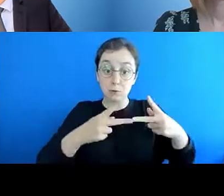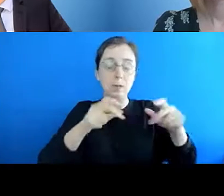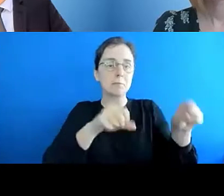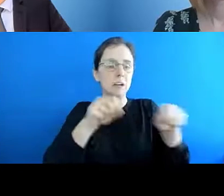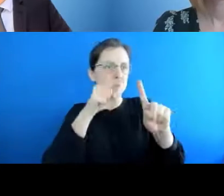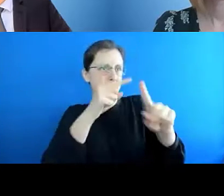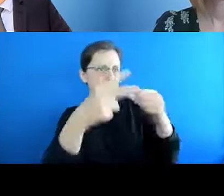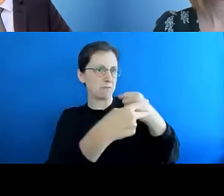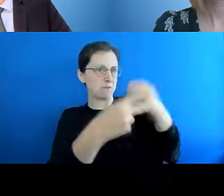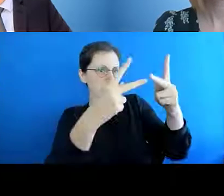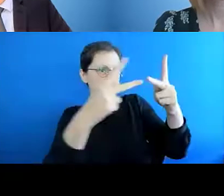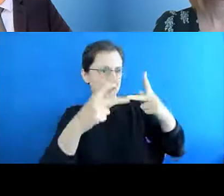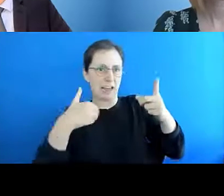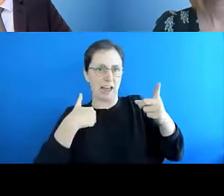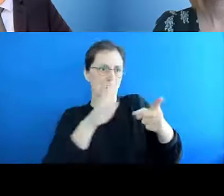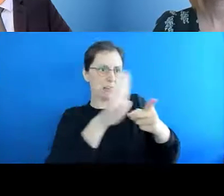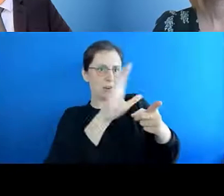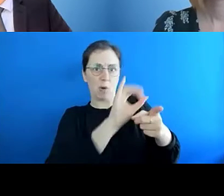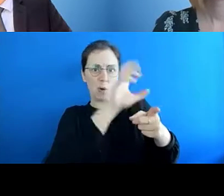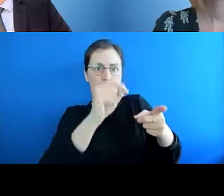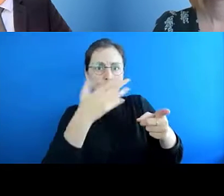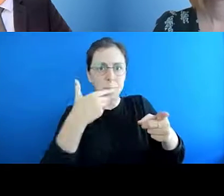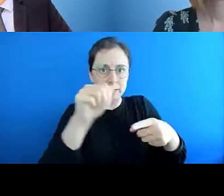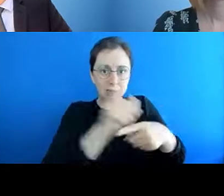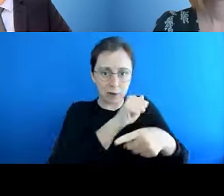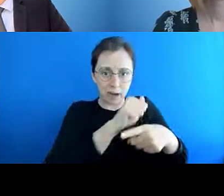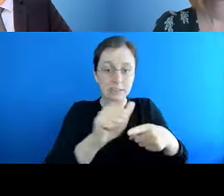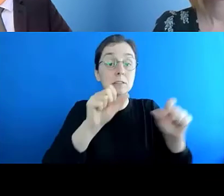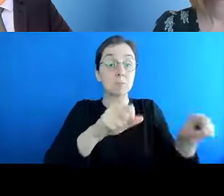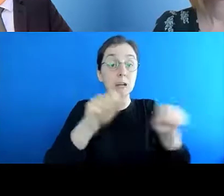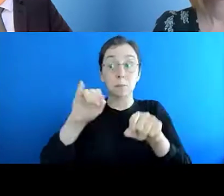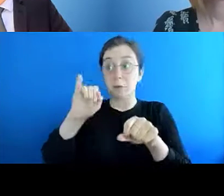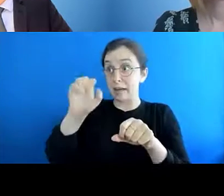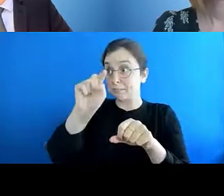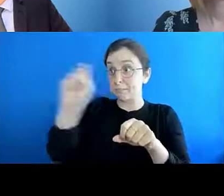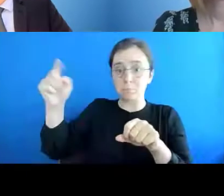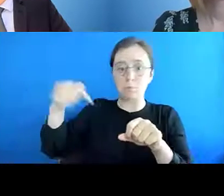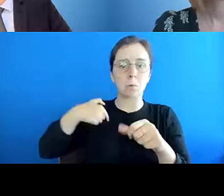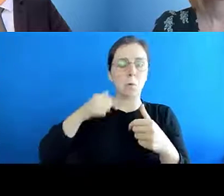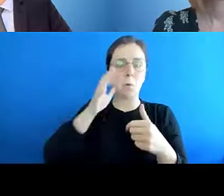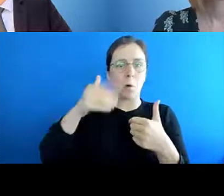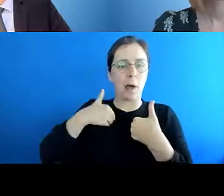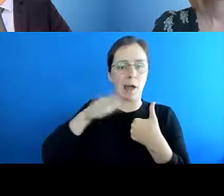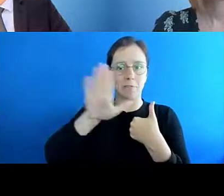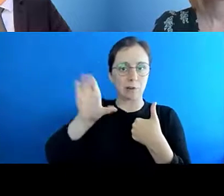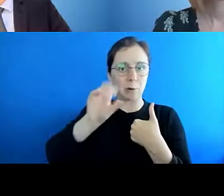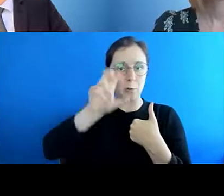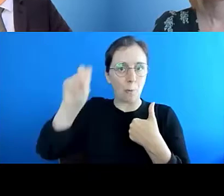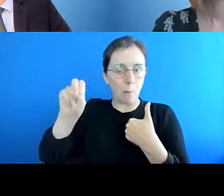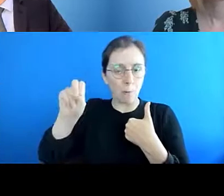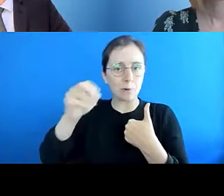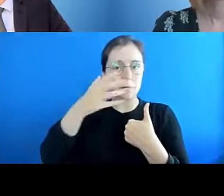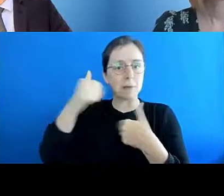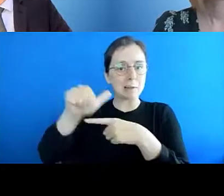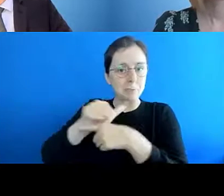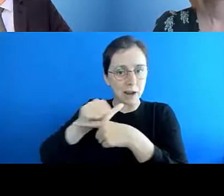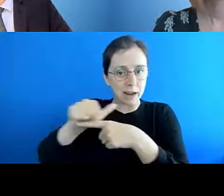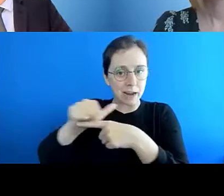Institutions might also have their own policies with requirements for maintaining data and records, and there might be other applicable laws and regulations,